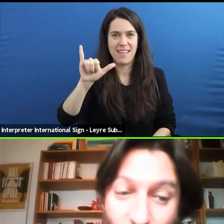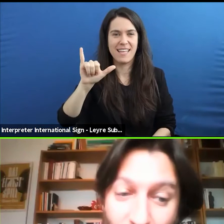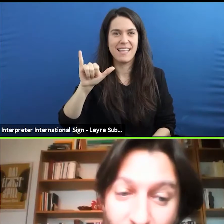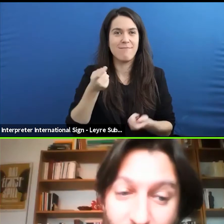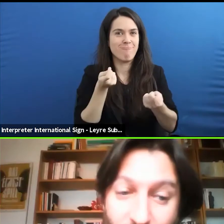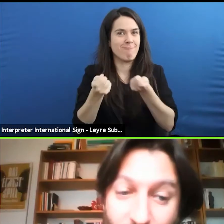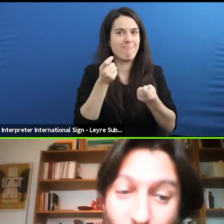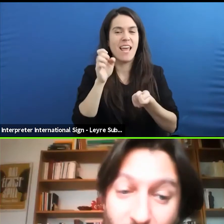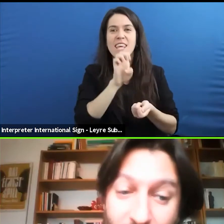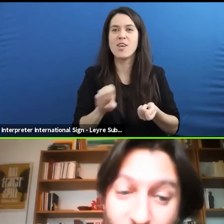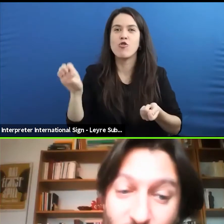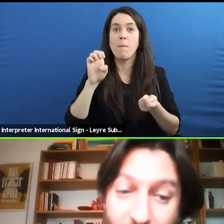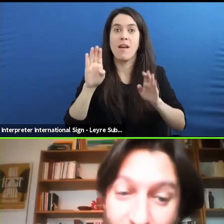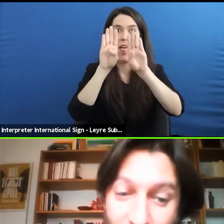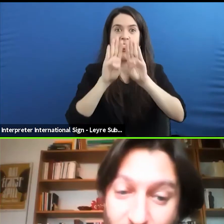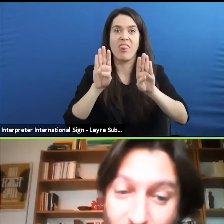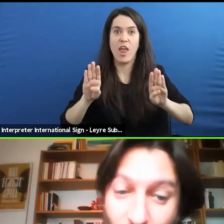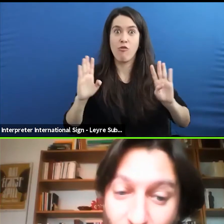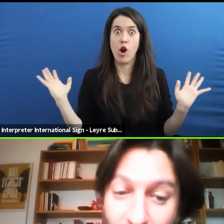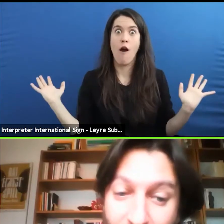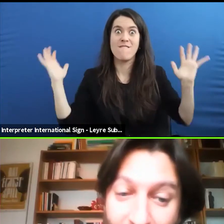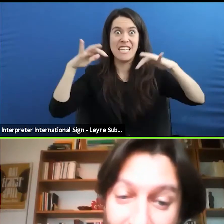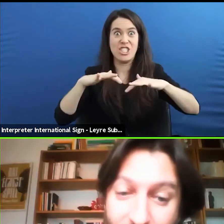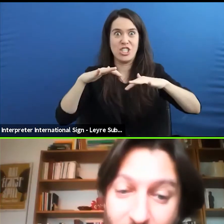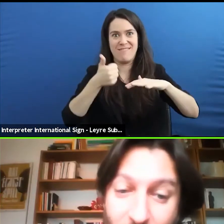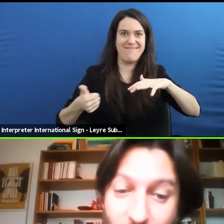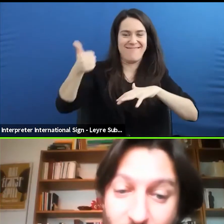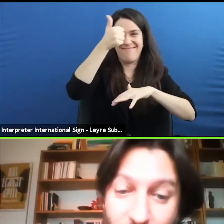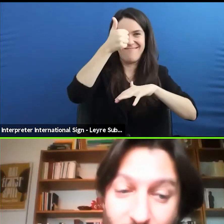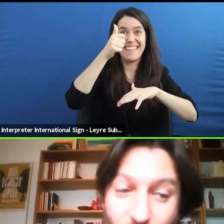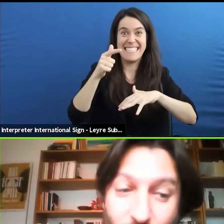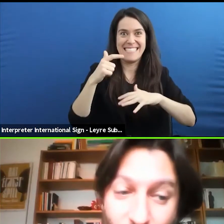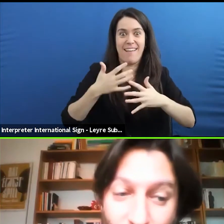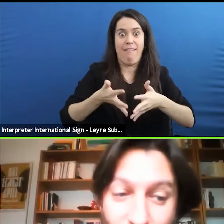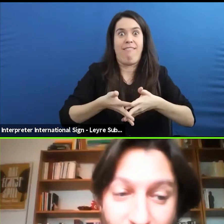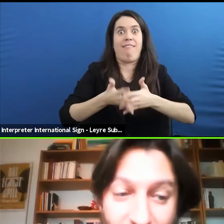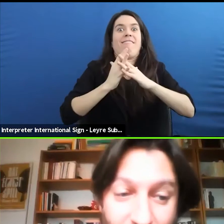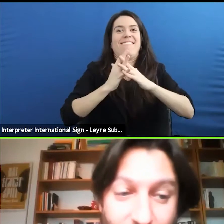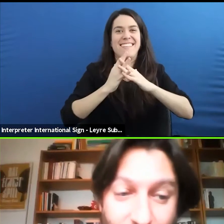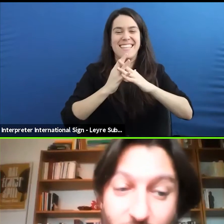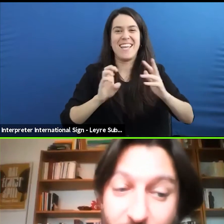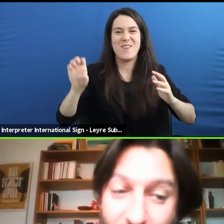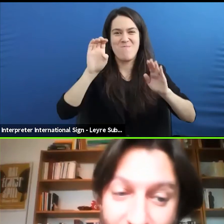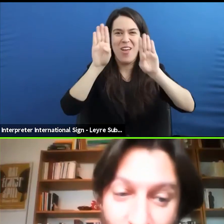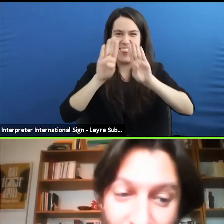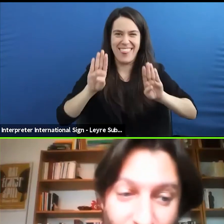one of the co-initiators of the Forum and a member of the consortium that curated this programme.